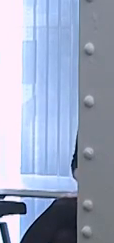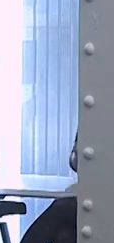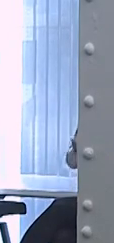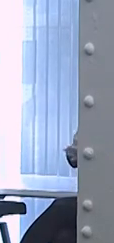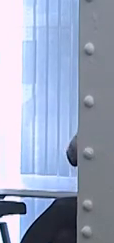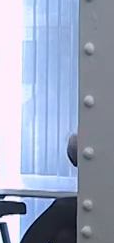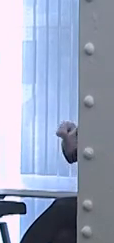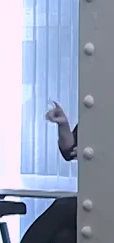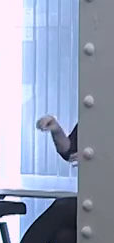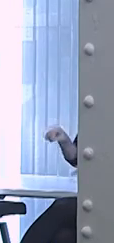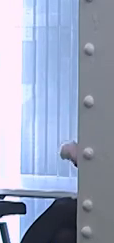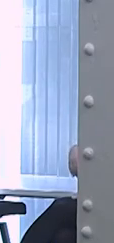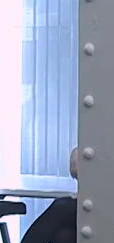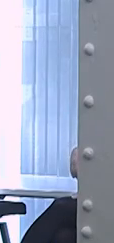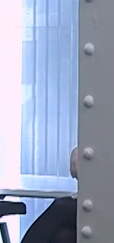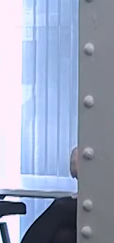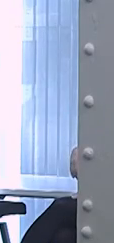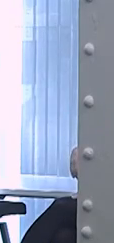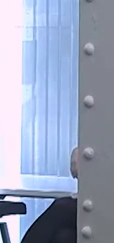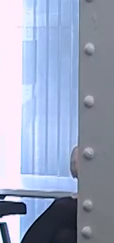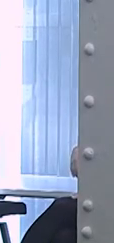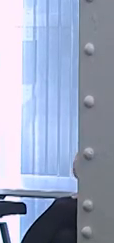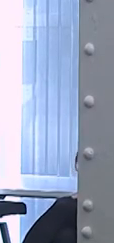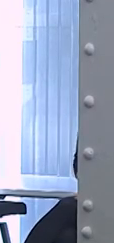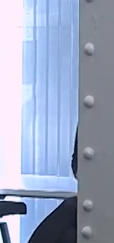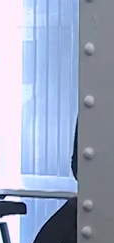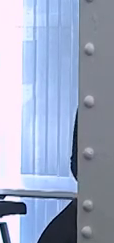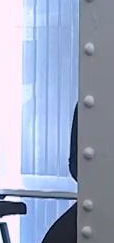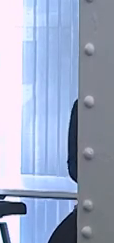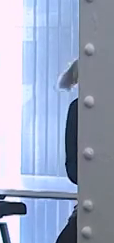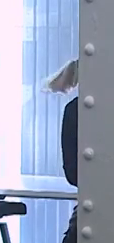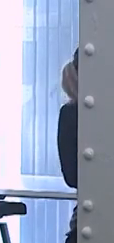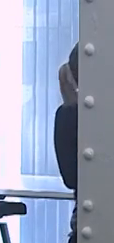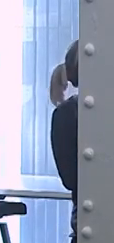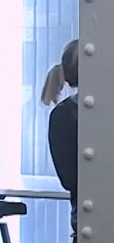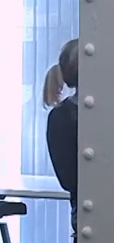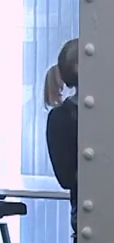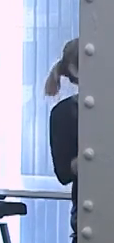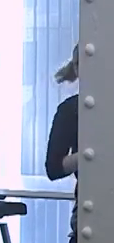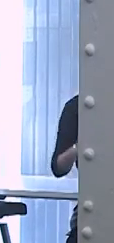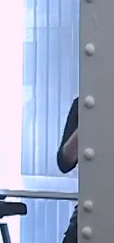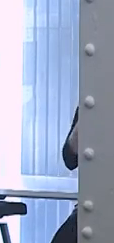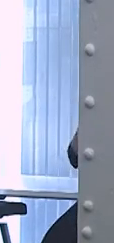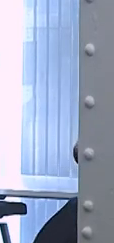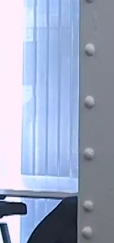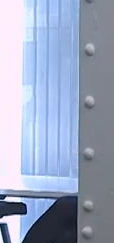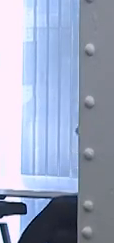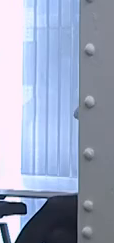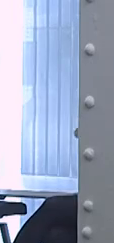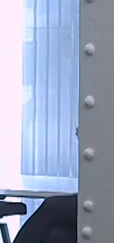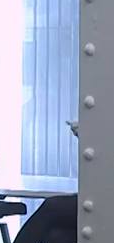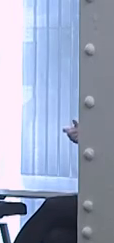we shouldn't use stigmatizing everyone, saying oh well what can you do? You should say all bodies are valid,